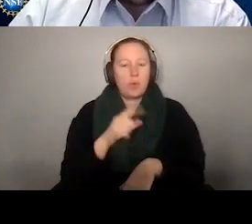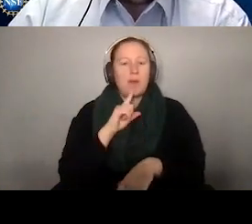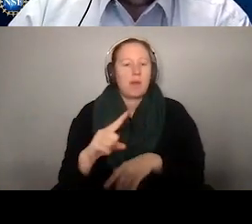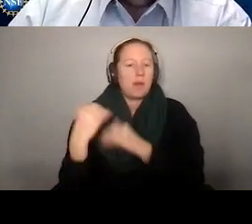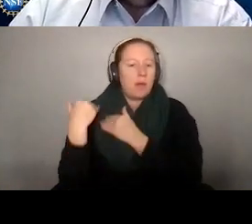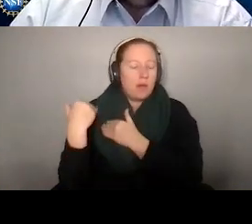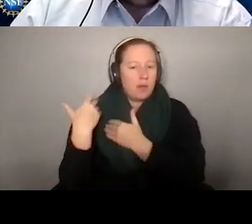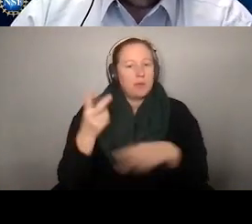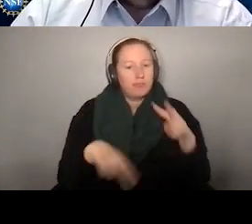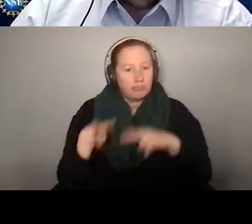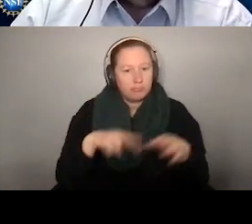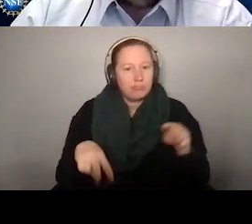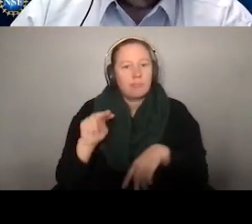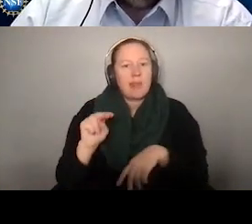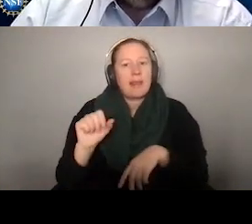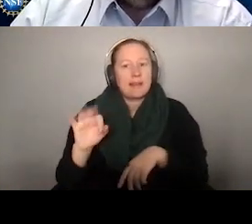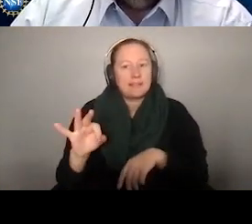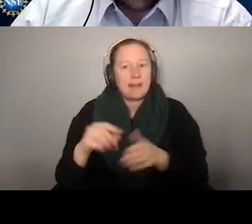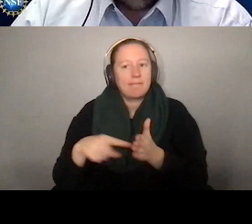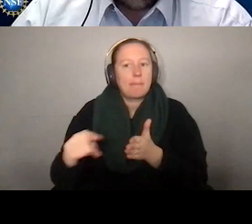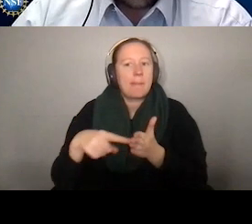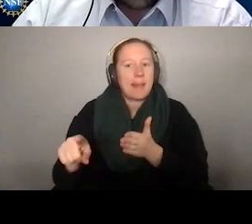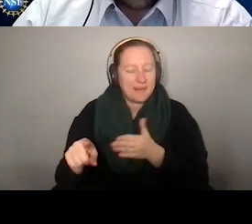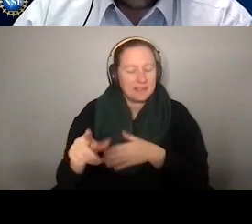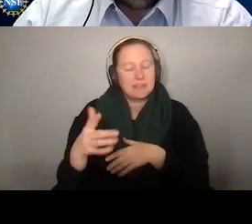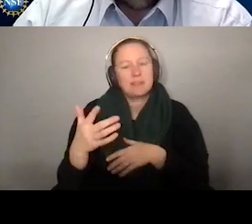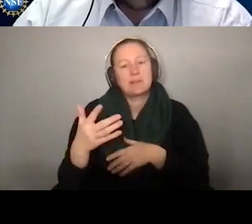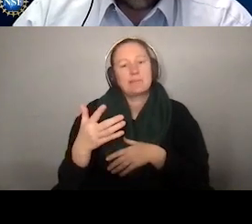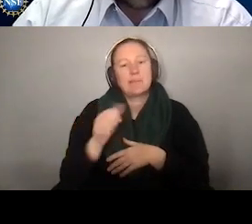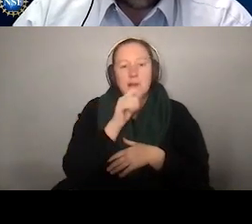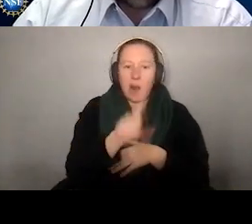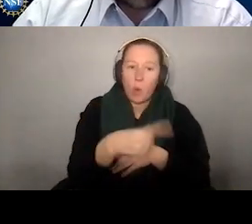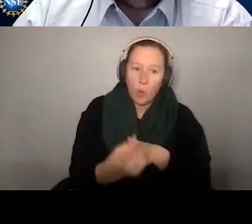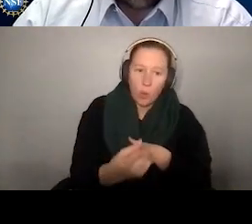overseeing NSF's payment operations, which includes not only grants, but contracts,